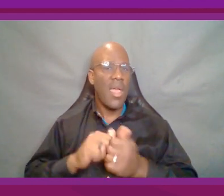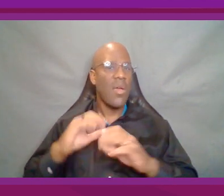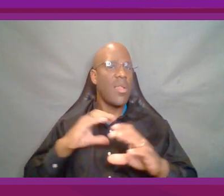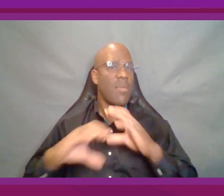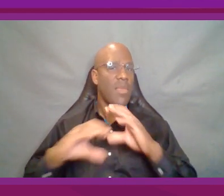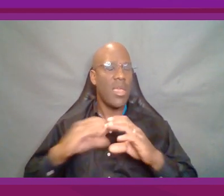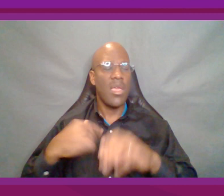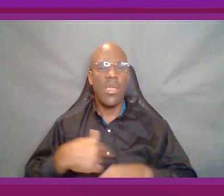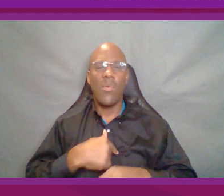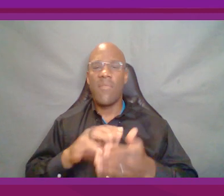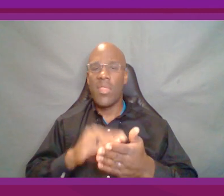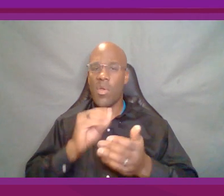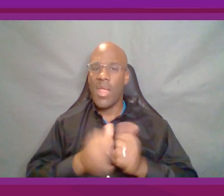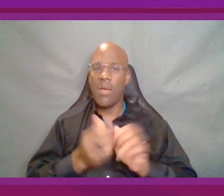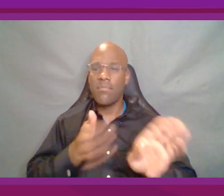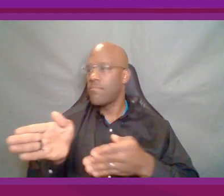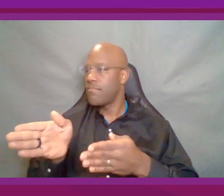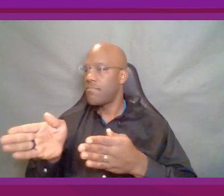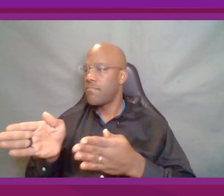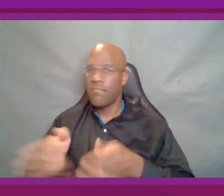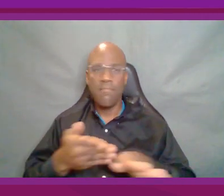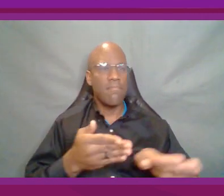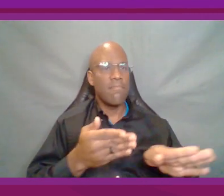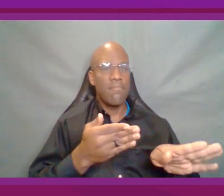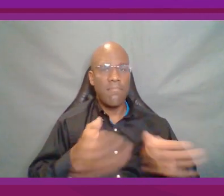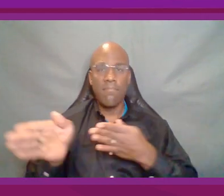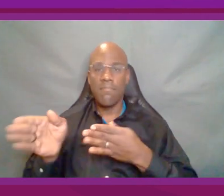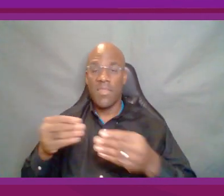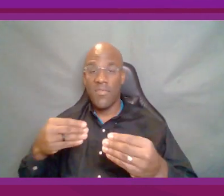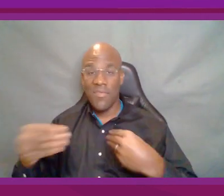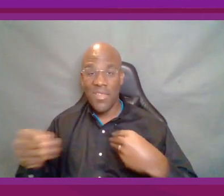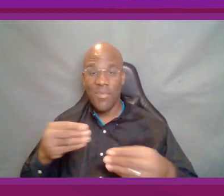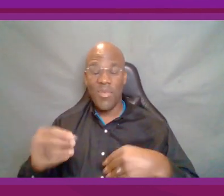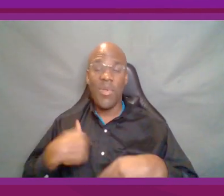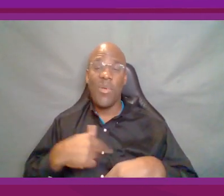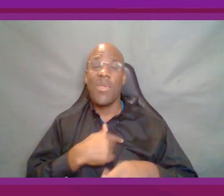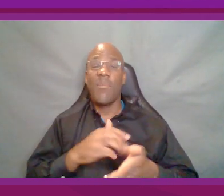we learned how to pivot very quickly and become a truly virtual world.